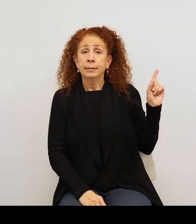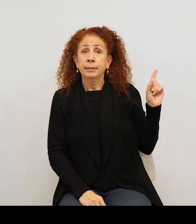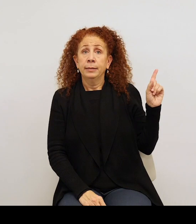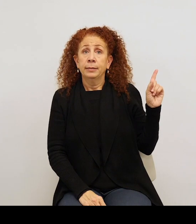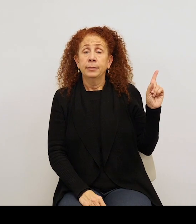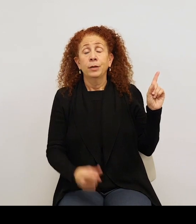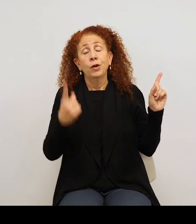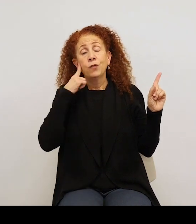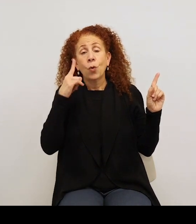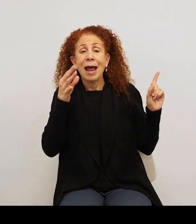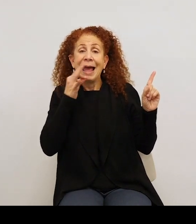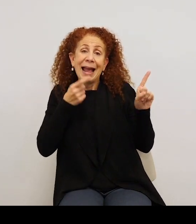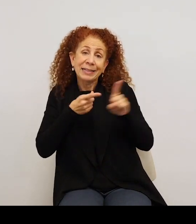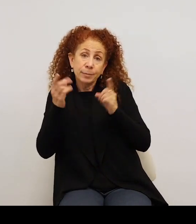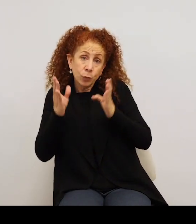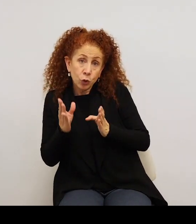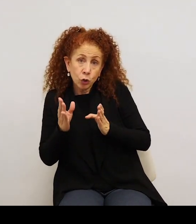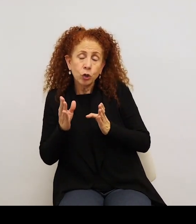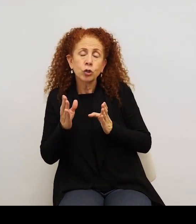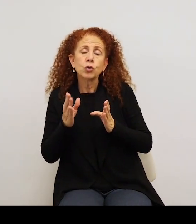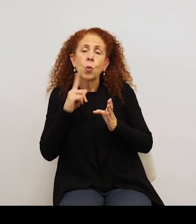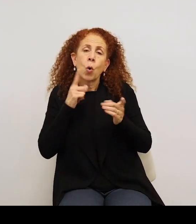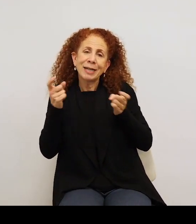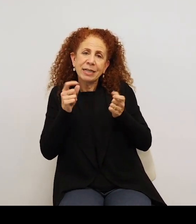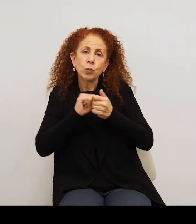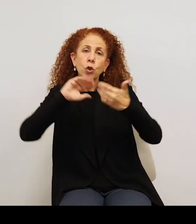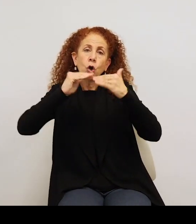the experts who are dealing with urban design planning